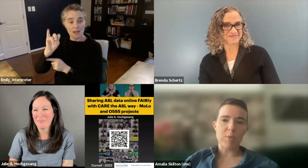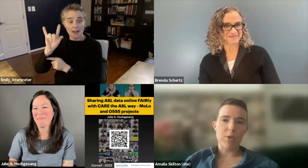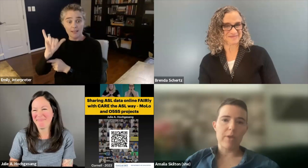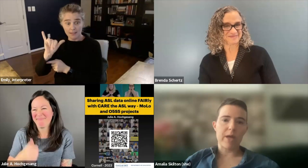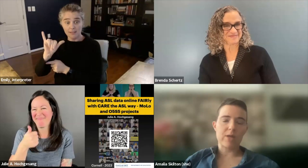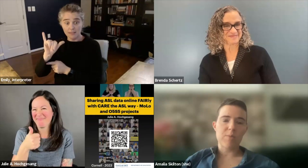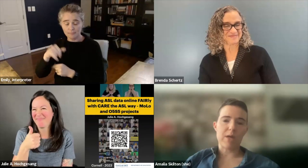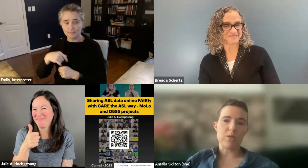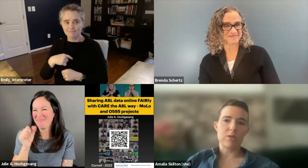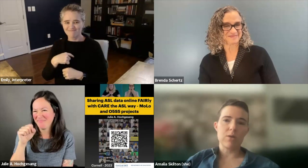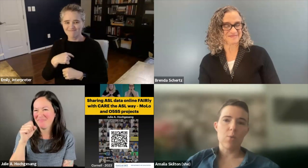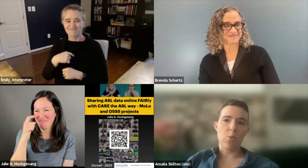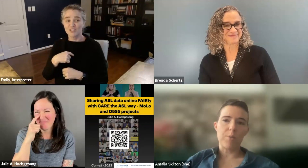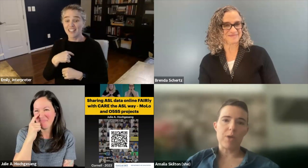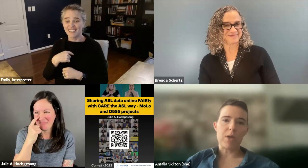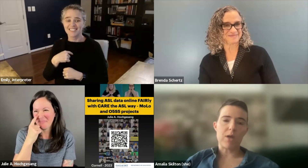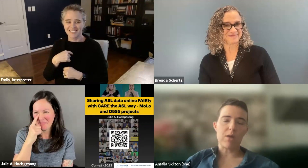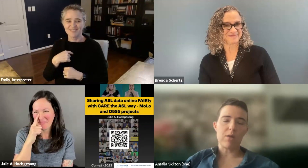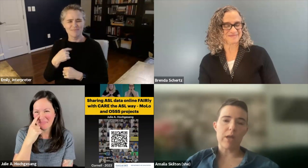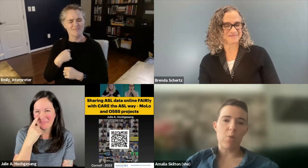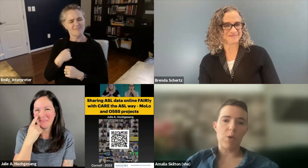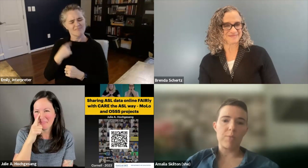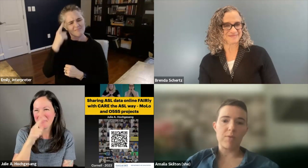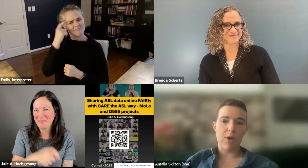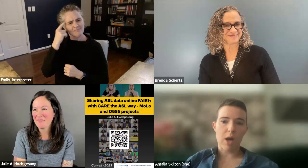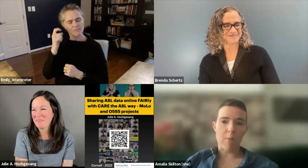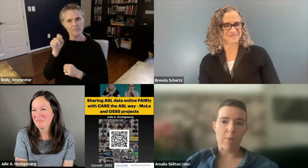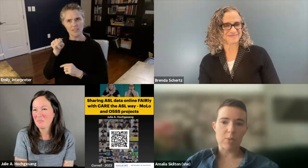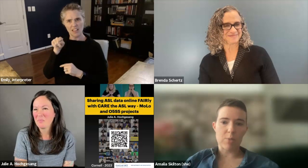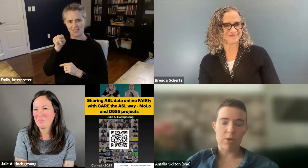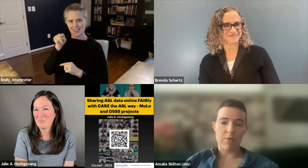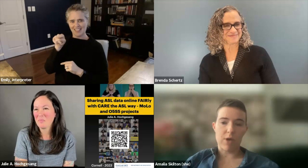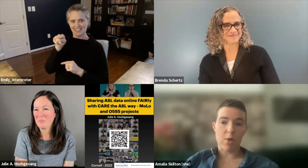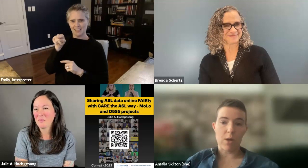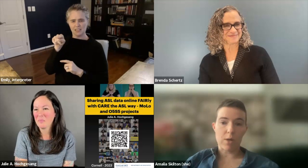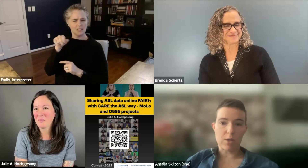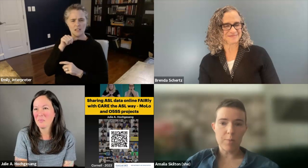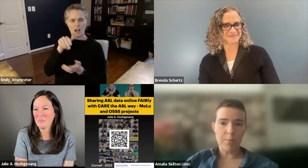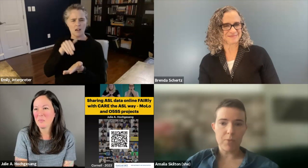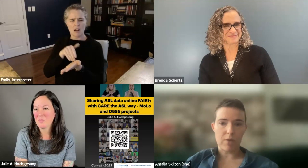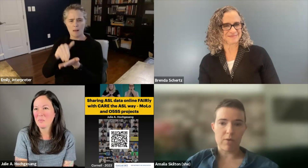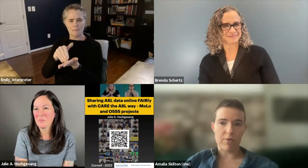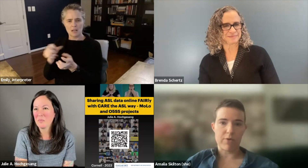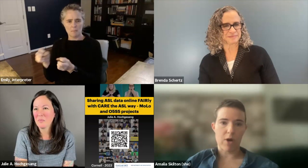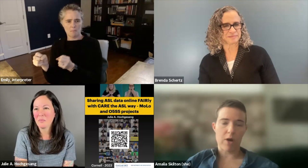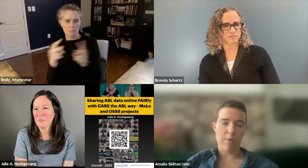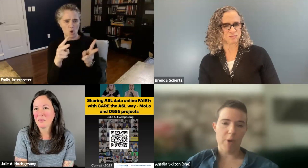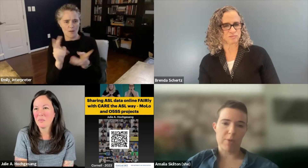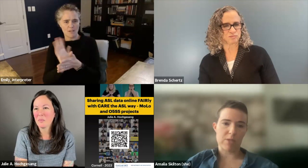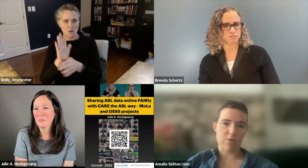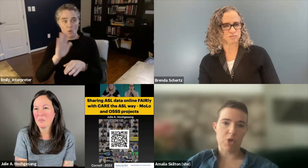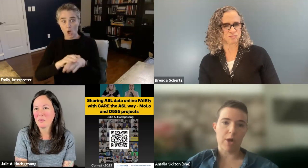people in that space would be like it wouldn't be very common to put video on YouTube even for purposes of sharing in